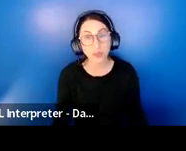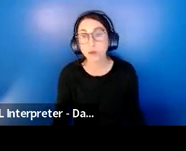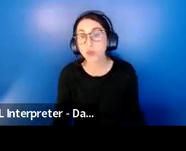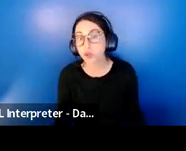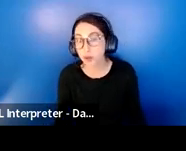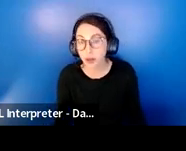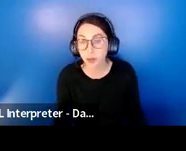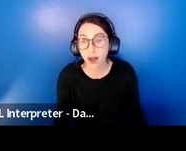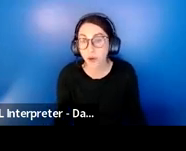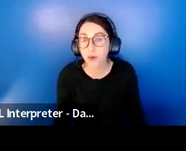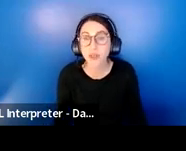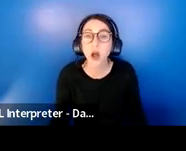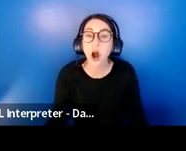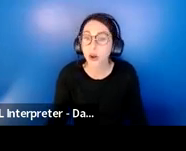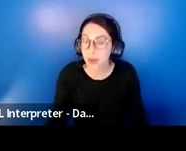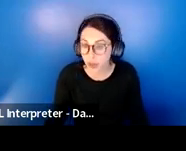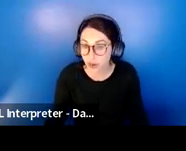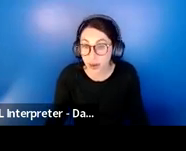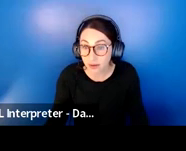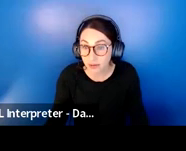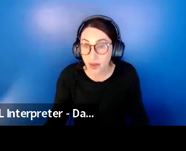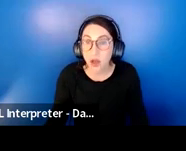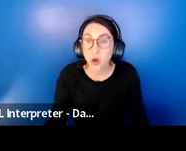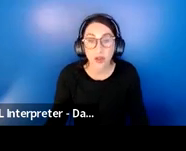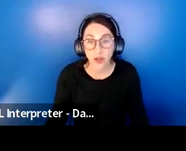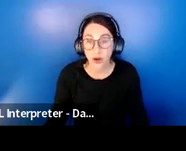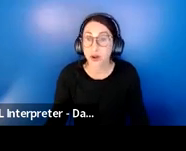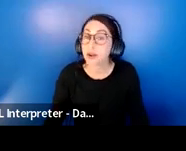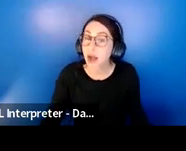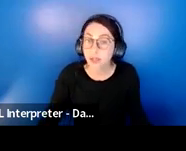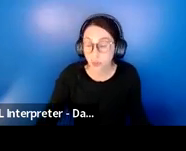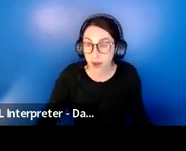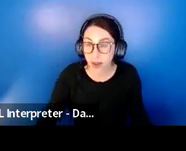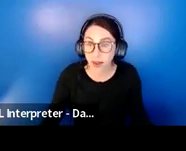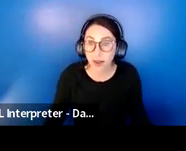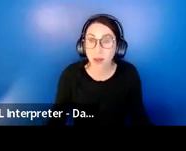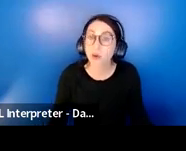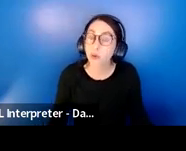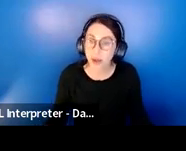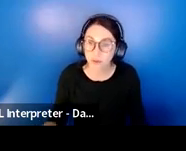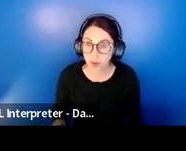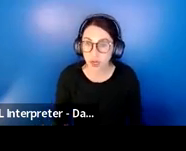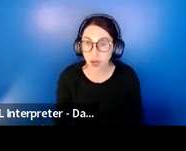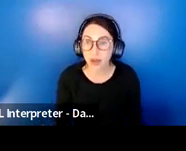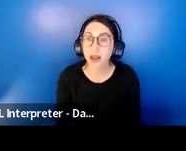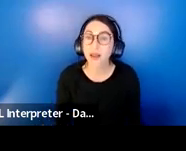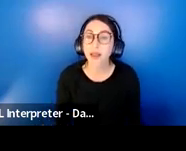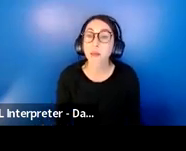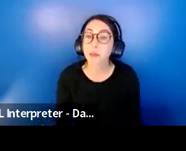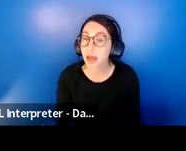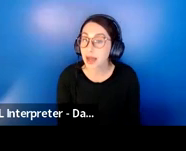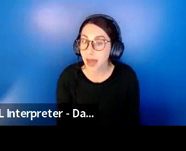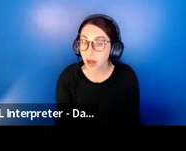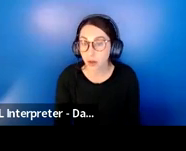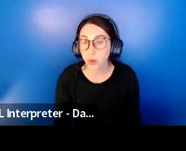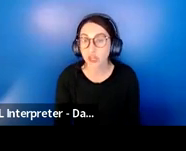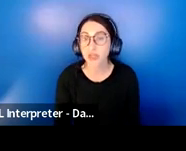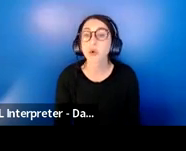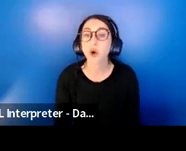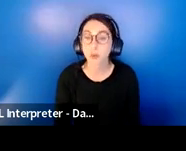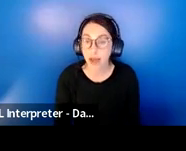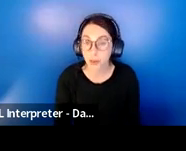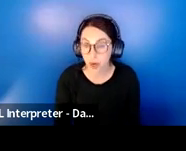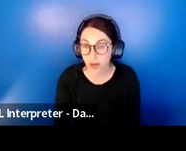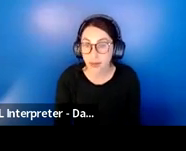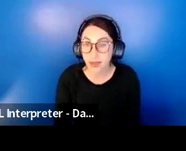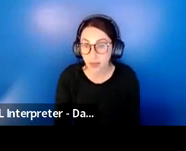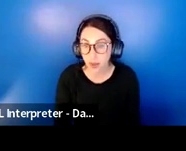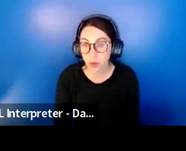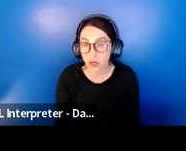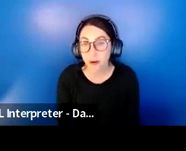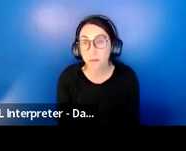ASL Interpreter - Danielle: Some social media platforms are inaccurate, or they're not spreading appropriate information like BASL, which stands for Black American Sign Language.